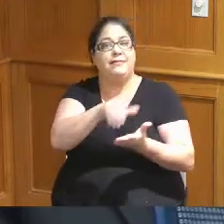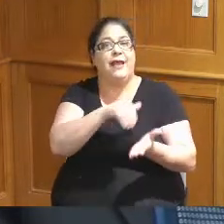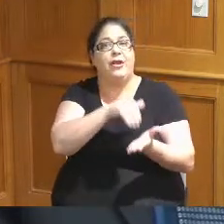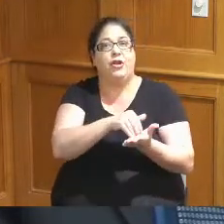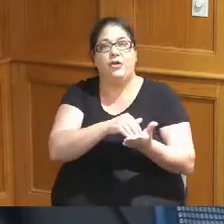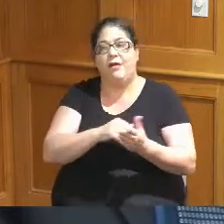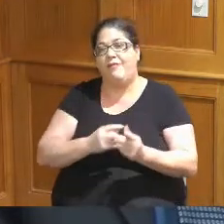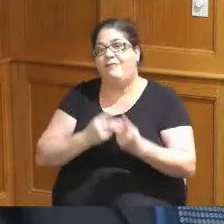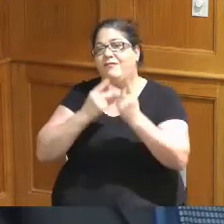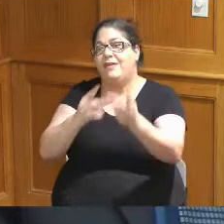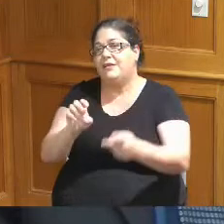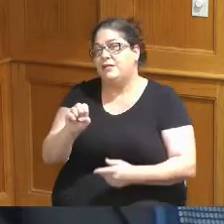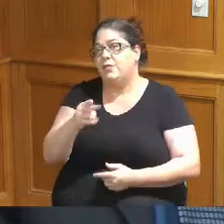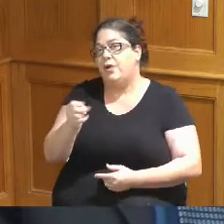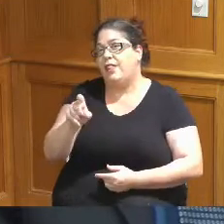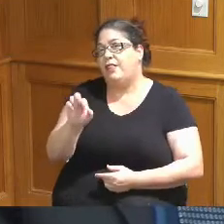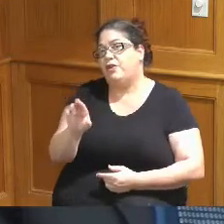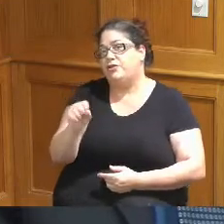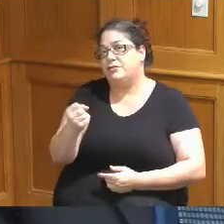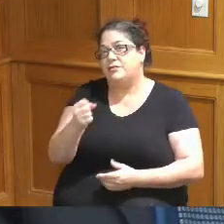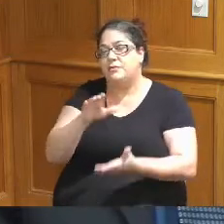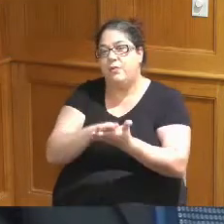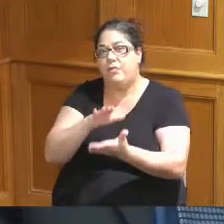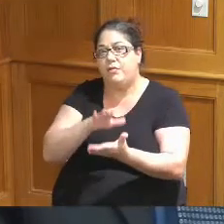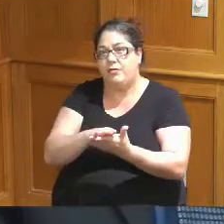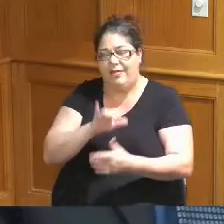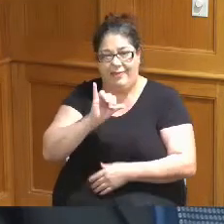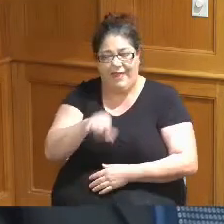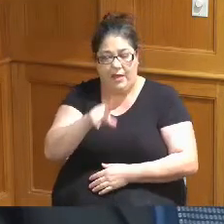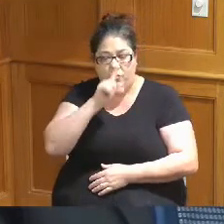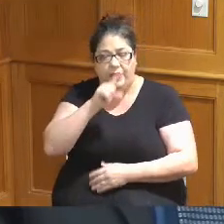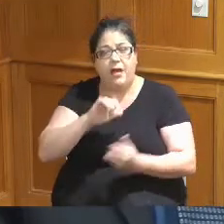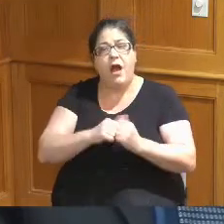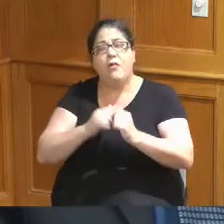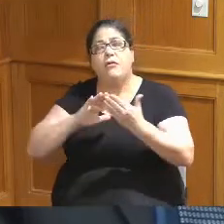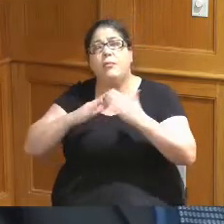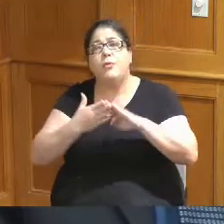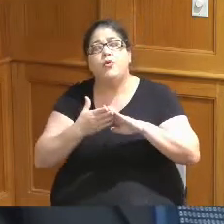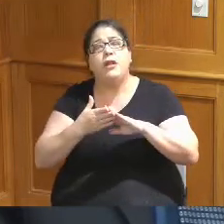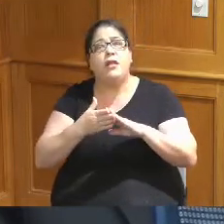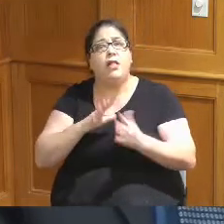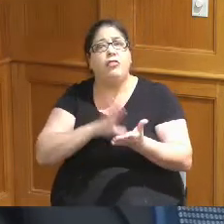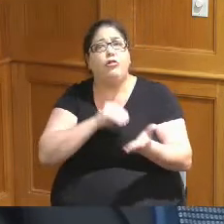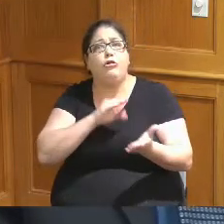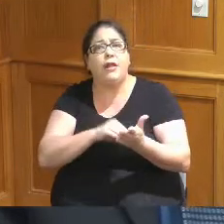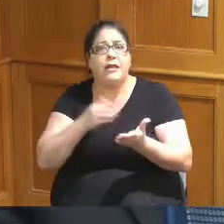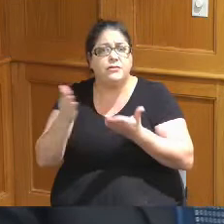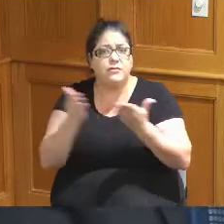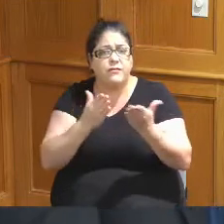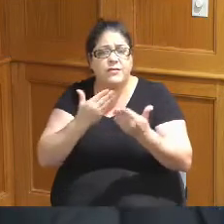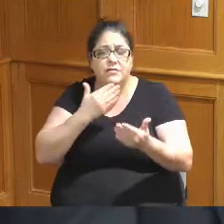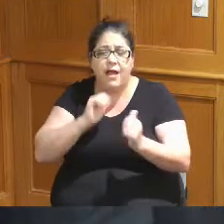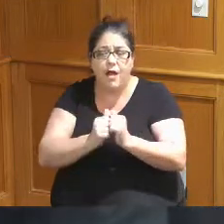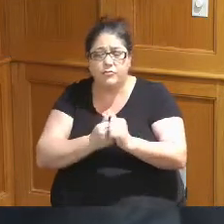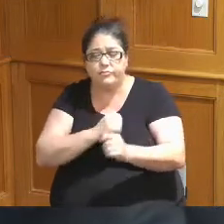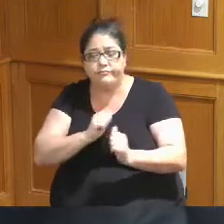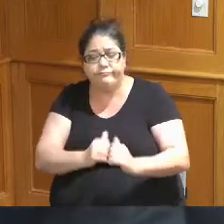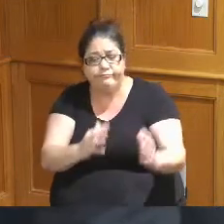is the epitome of how you do a Community Learning Center well in a community engage folks in that